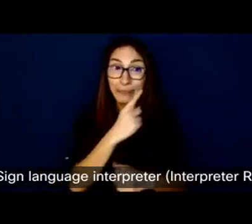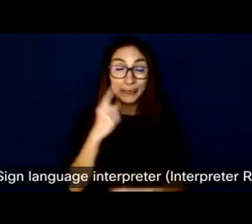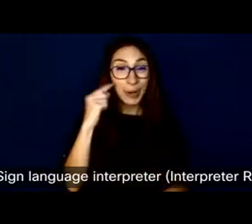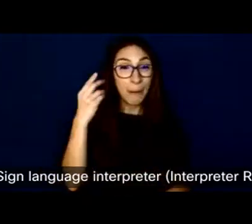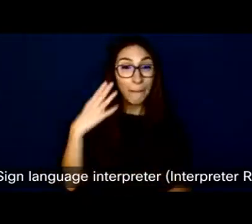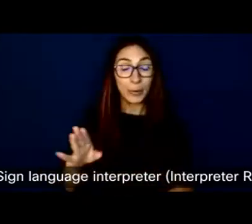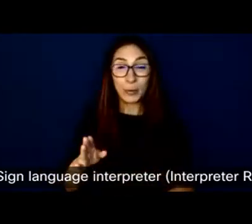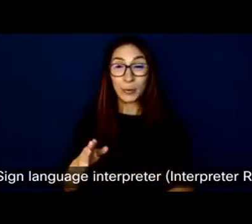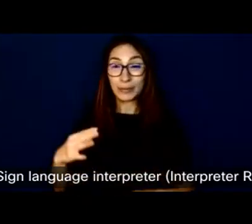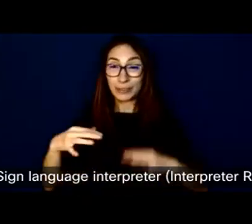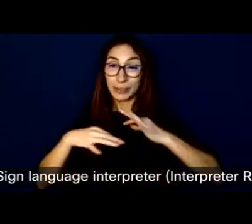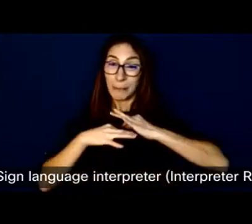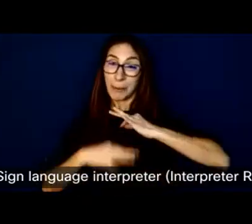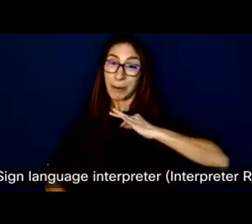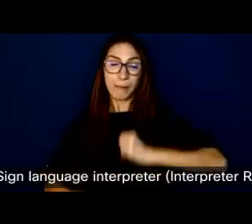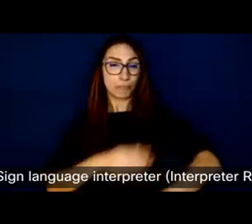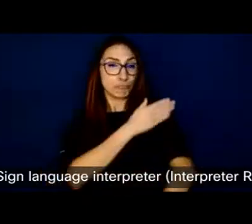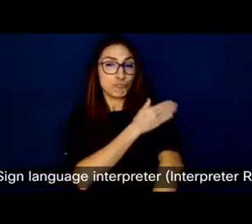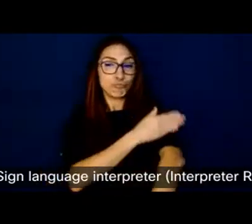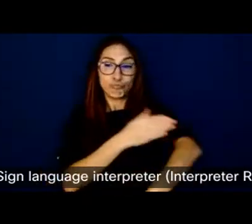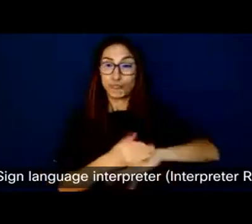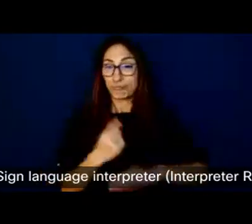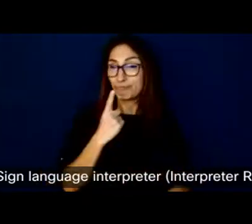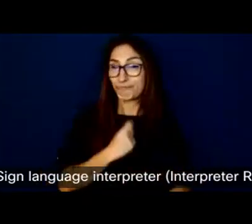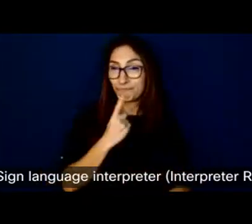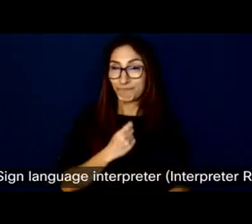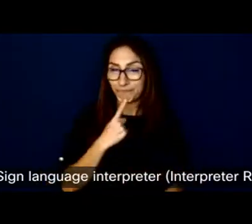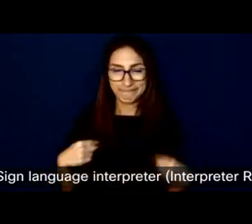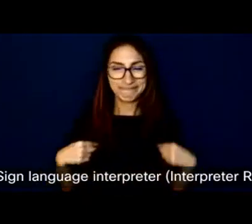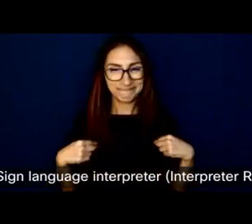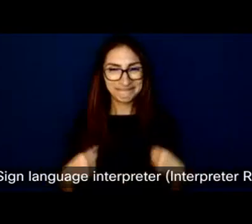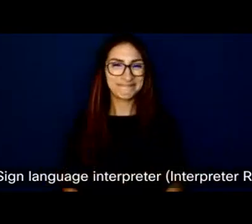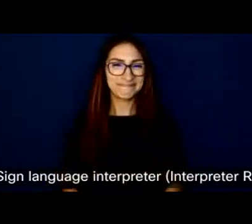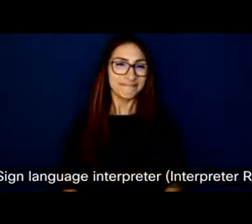I will jump to a quick comment here made by Zana saying that